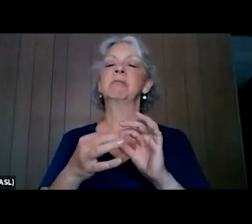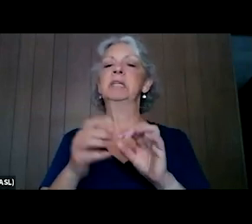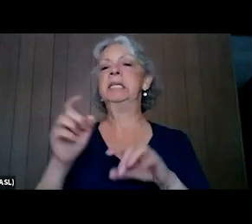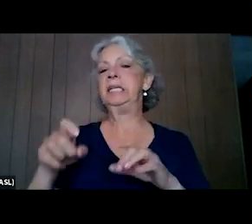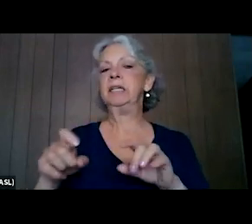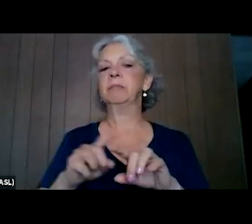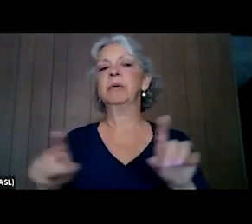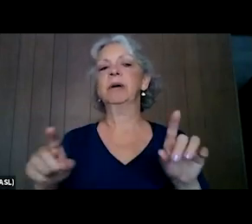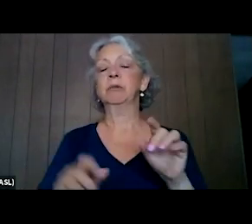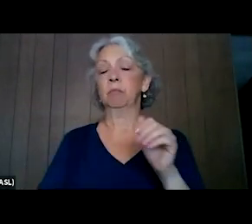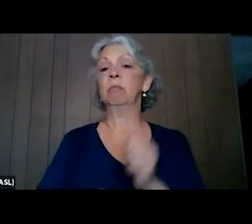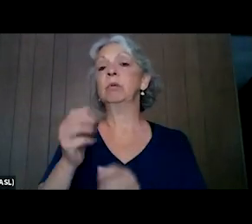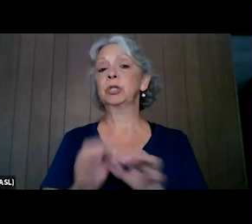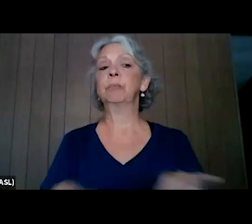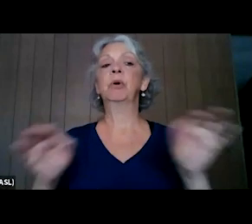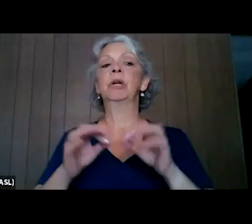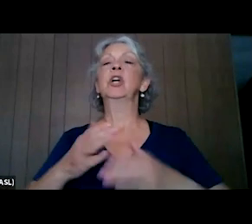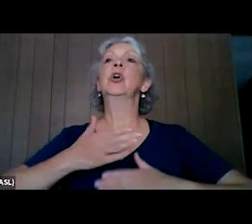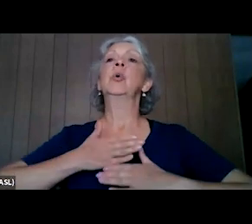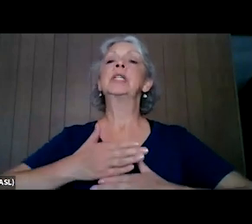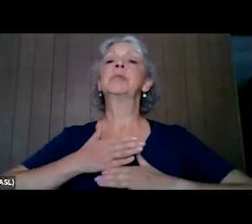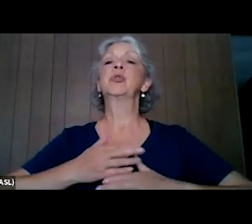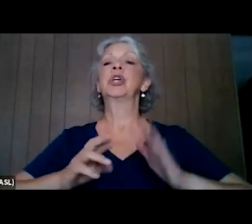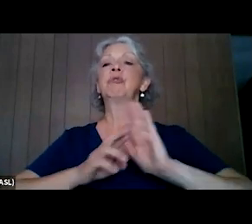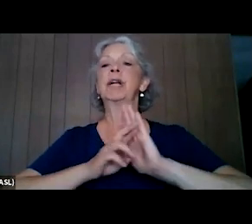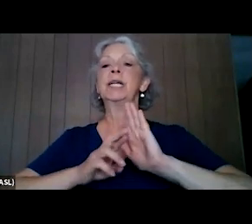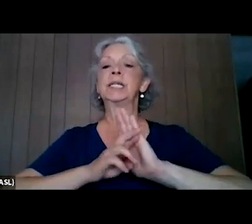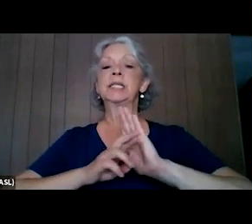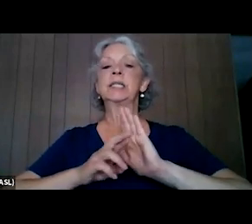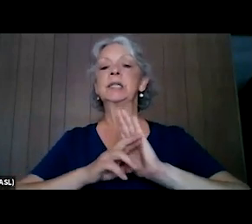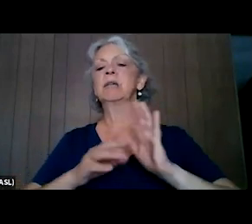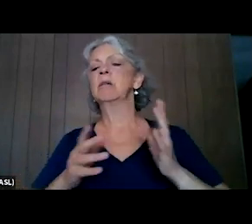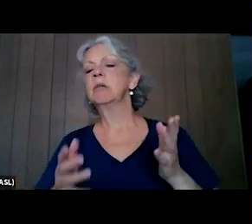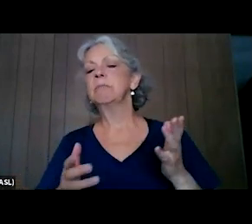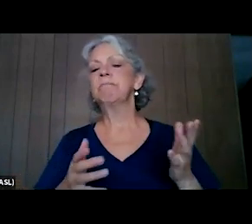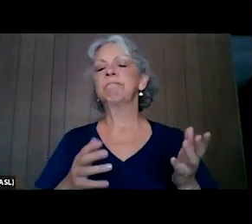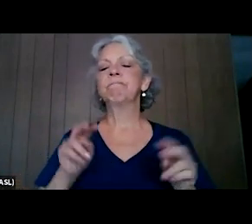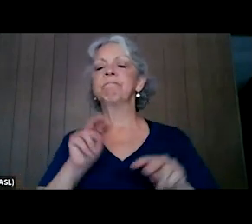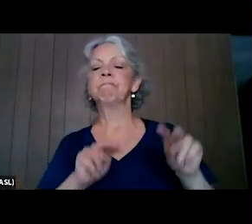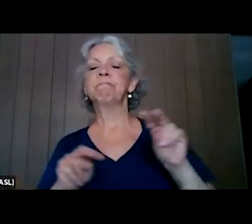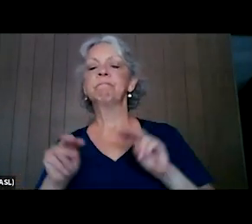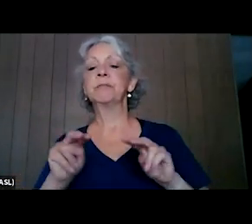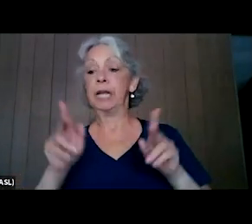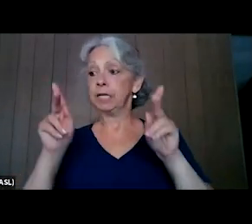some major ones, respiratory rate, you know, we're looking for is the person breathing,